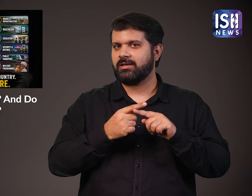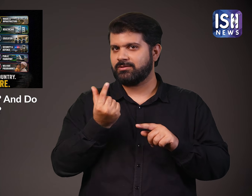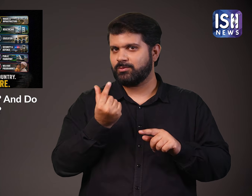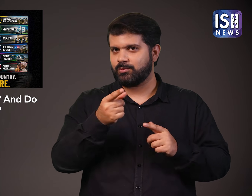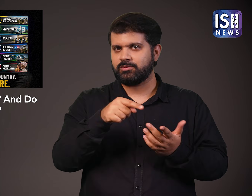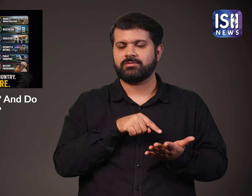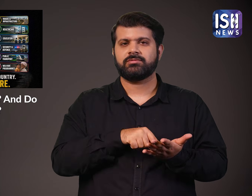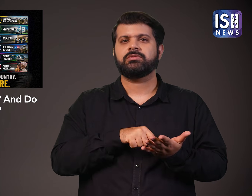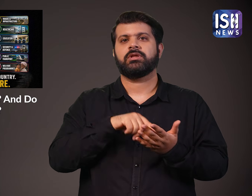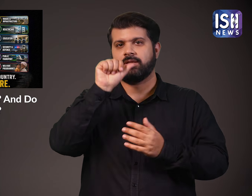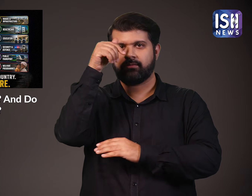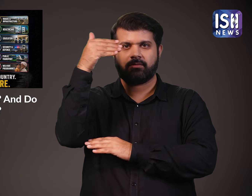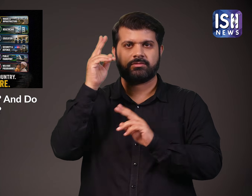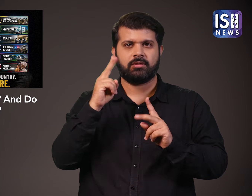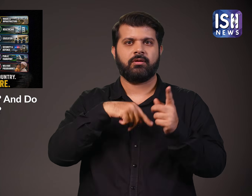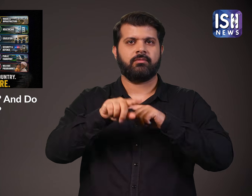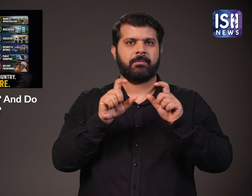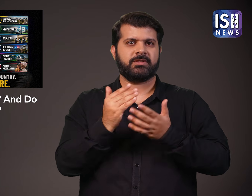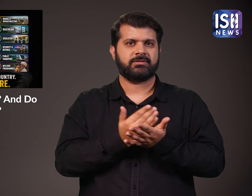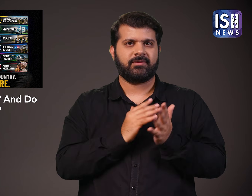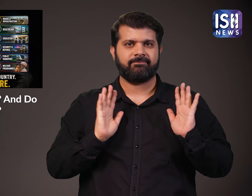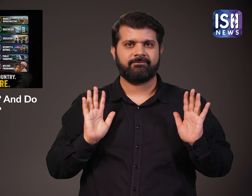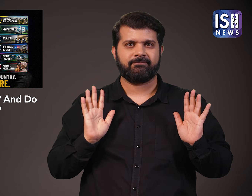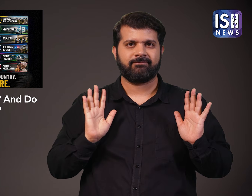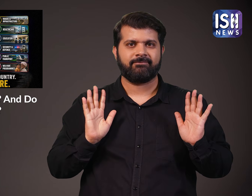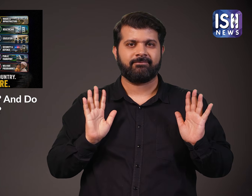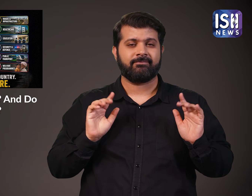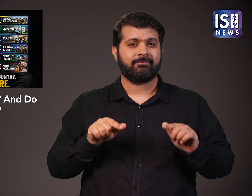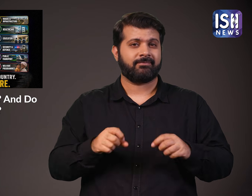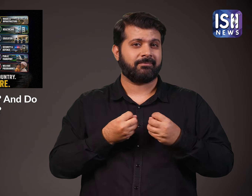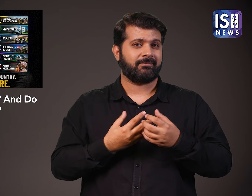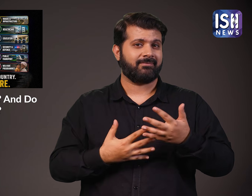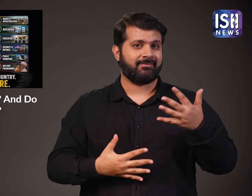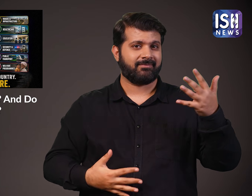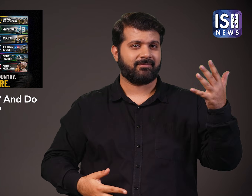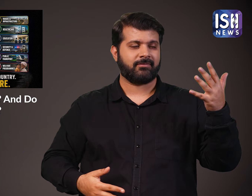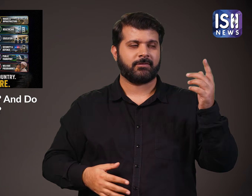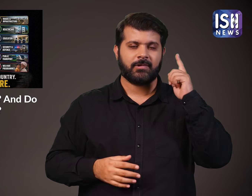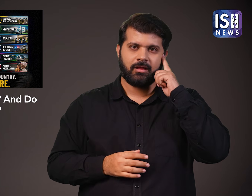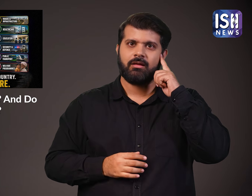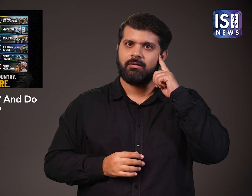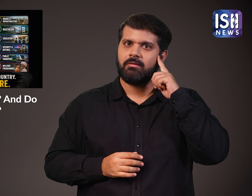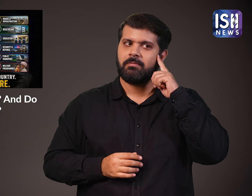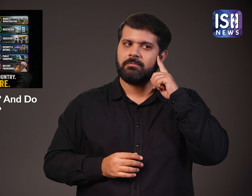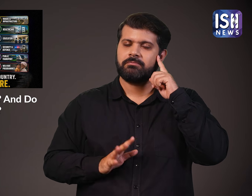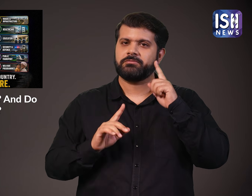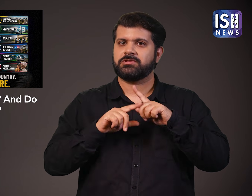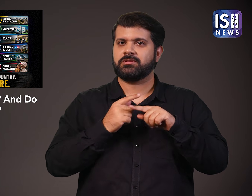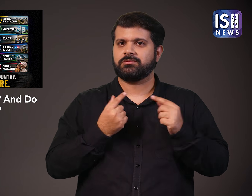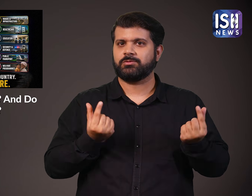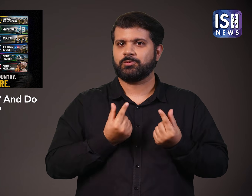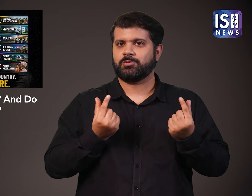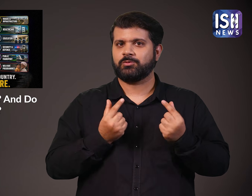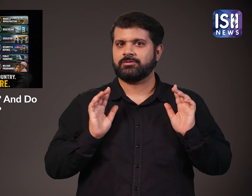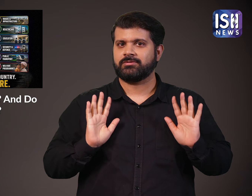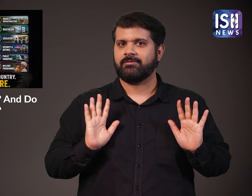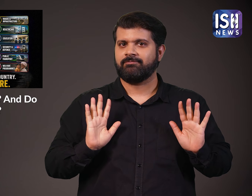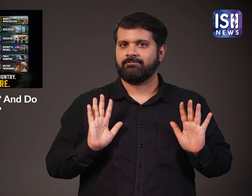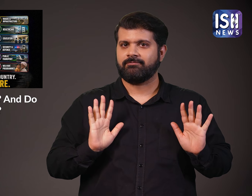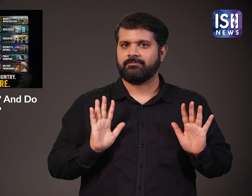Taxes are vital for maintaining services and supporting the country's development. I hope you have understood.